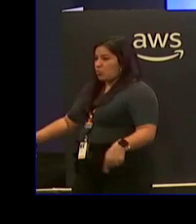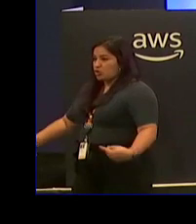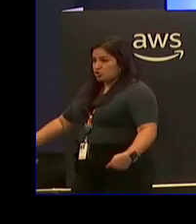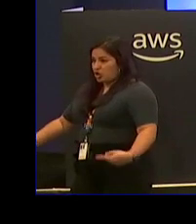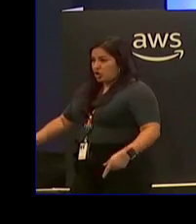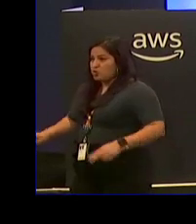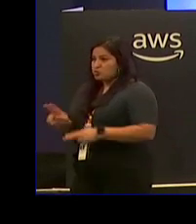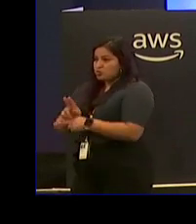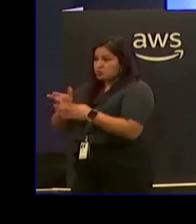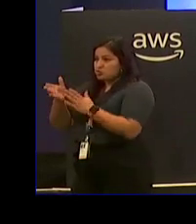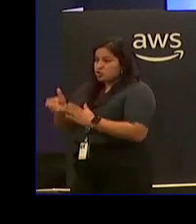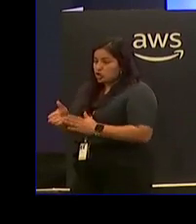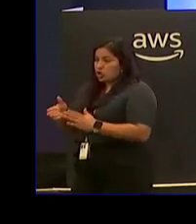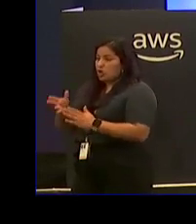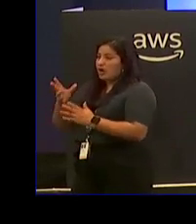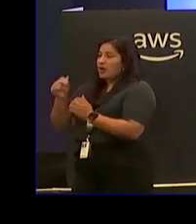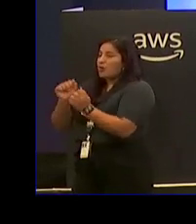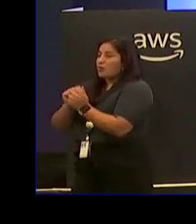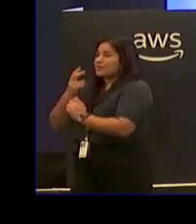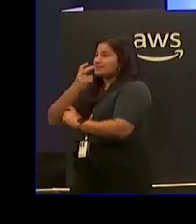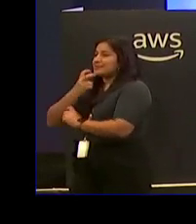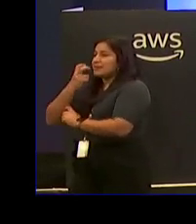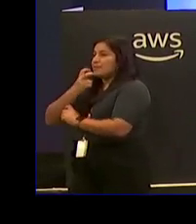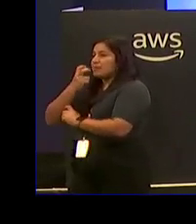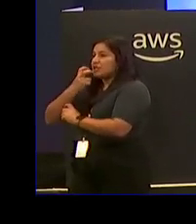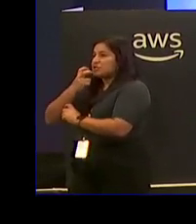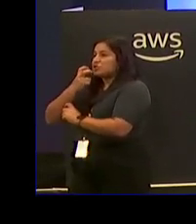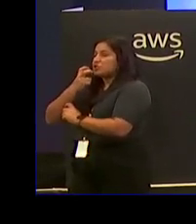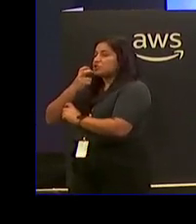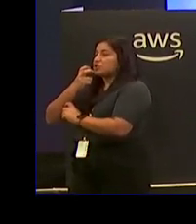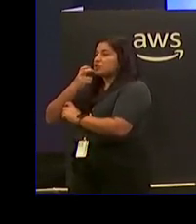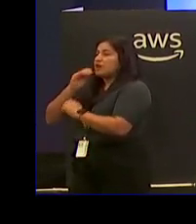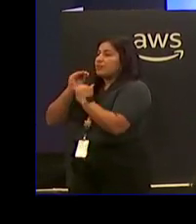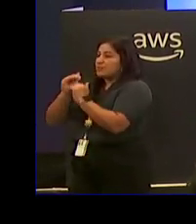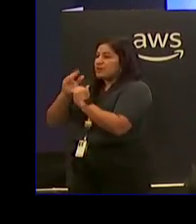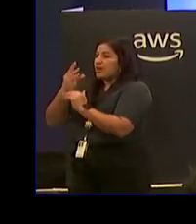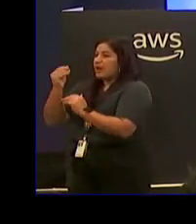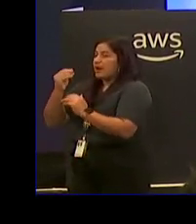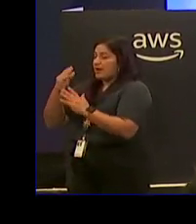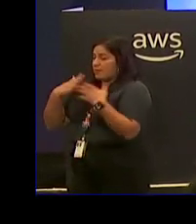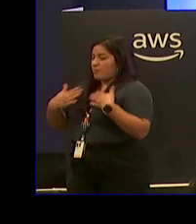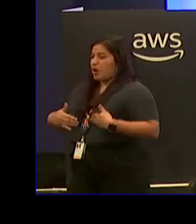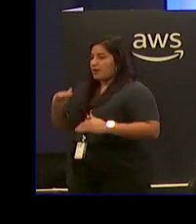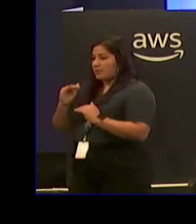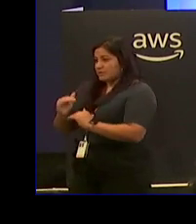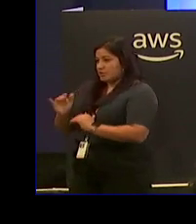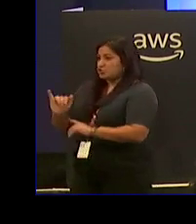with speech impediment and limited mobility. He was a truly wonderful character